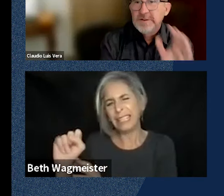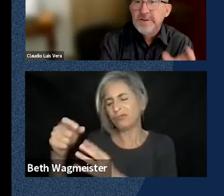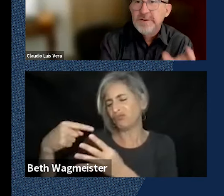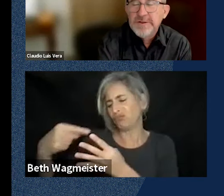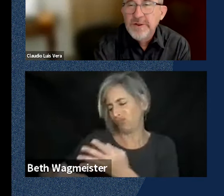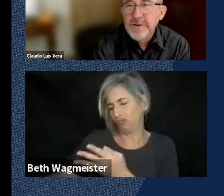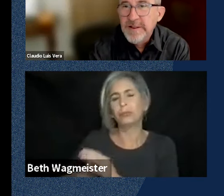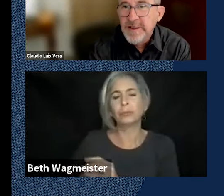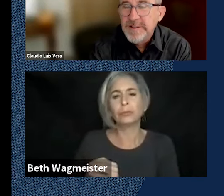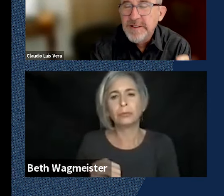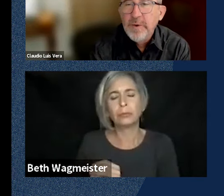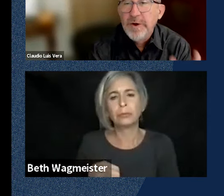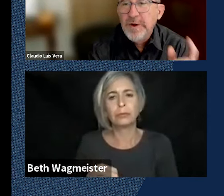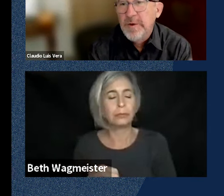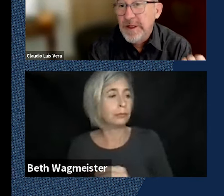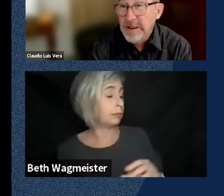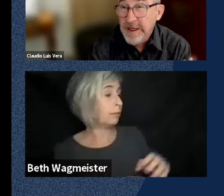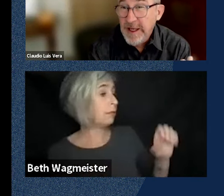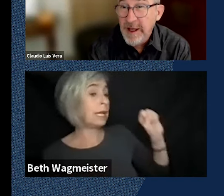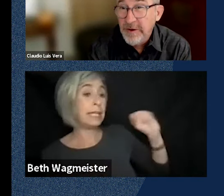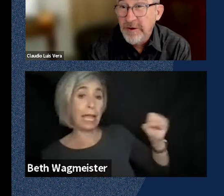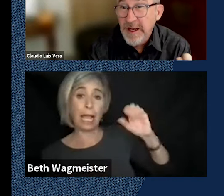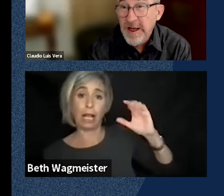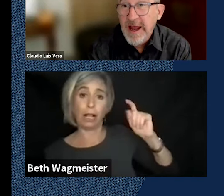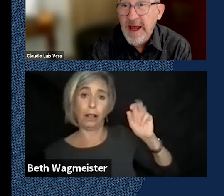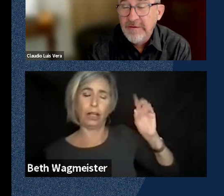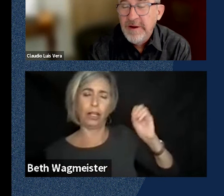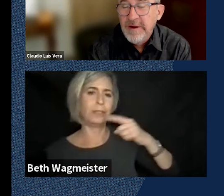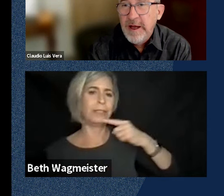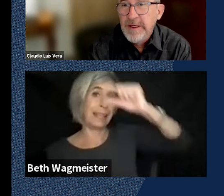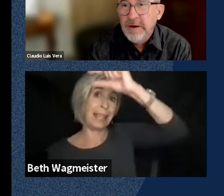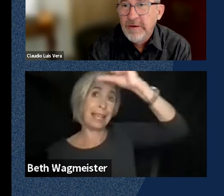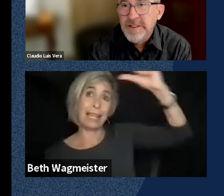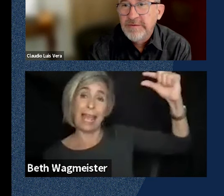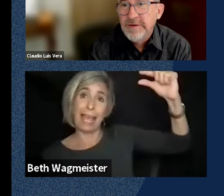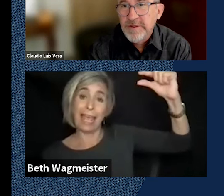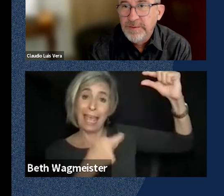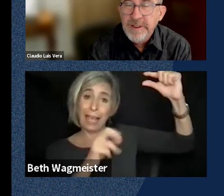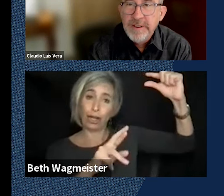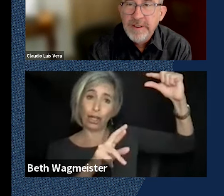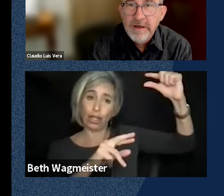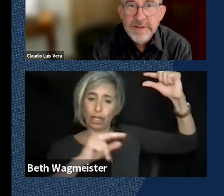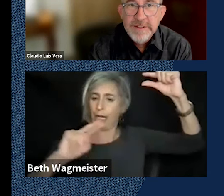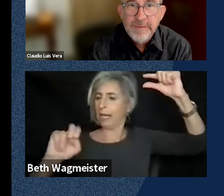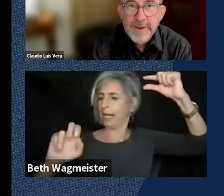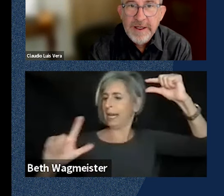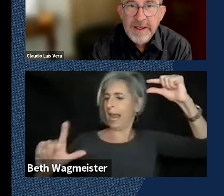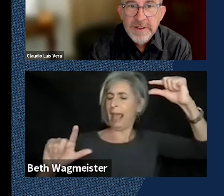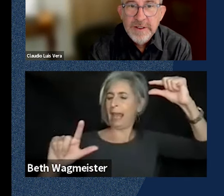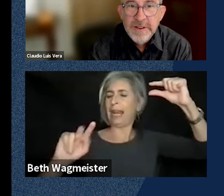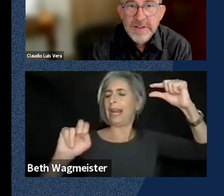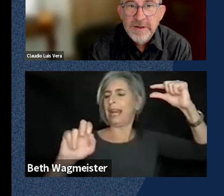So yeah, it's important to note like, like header and nav, I mean, are stuff that gets repeated on every single page.